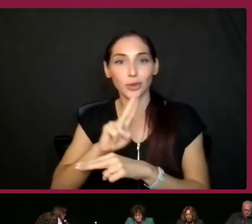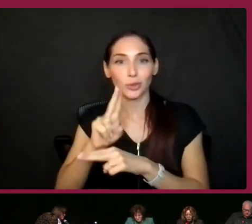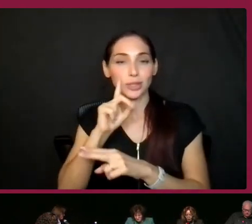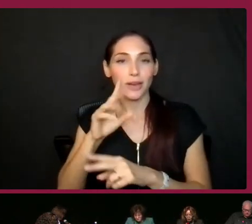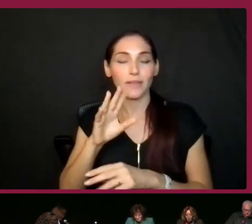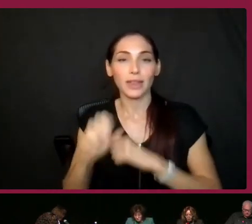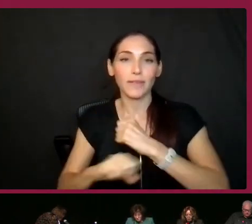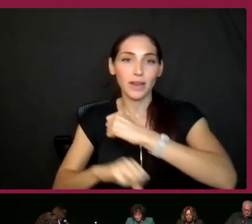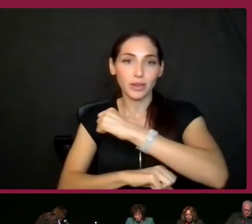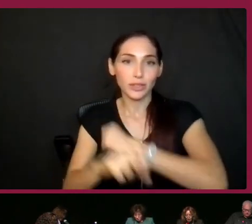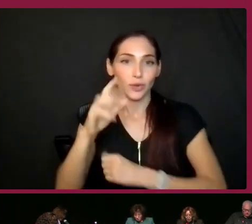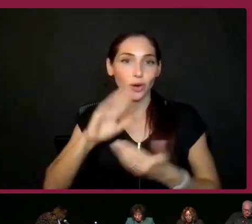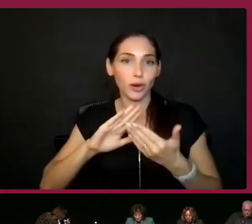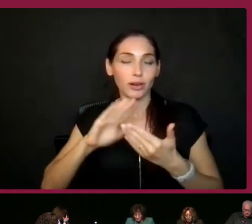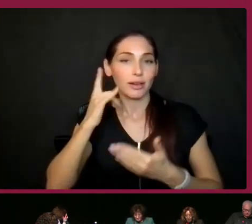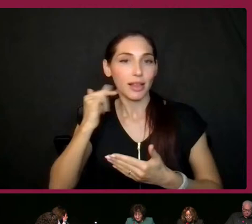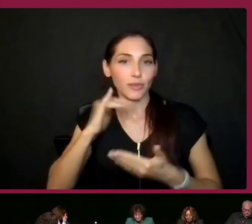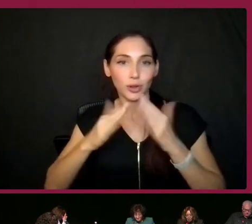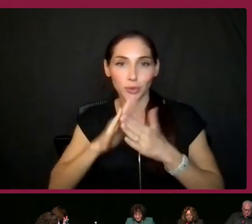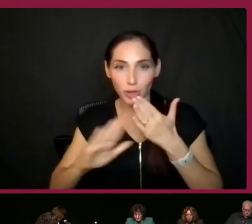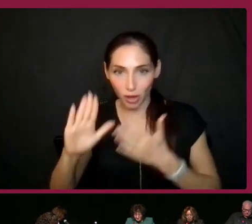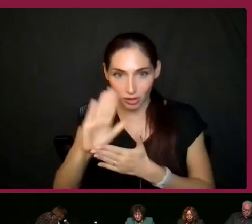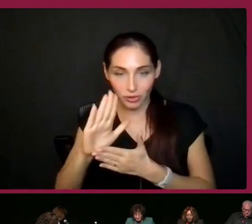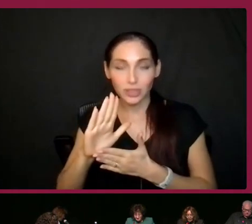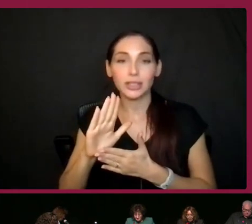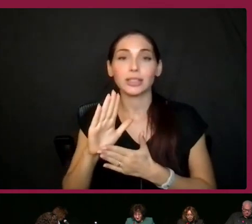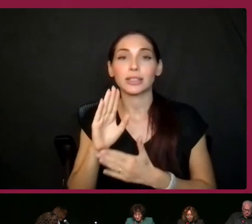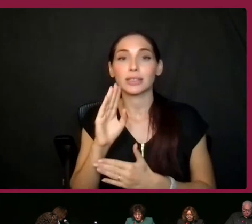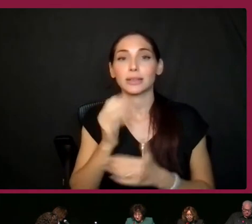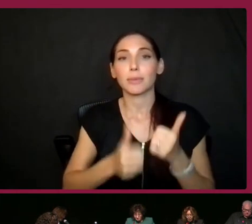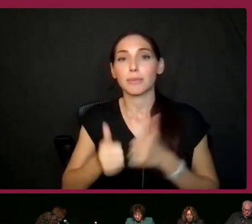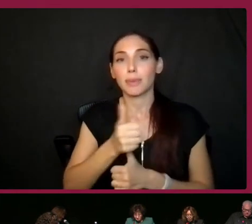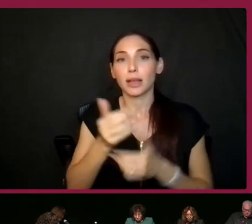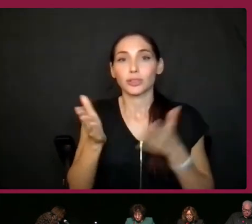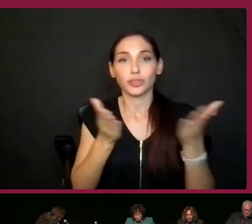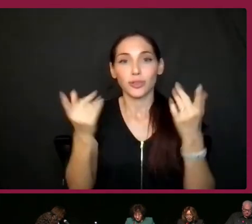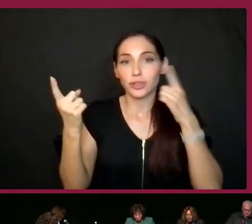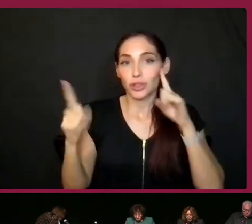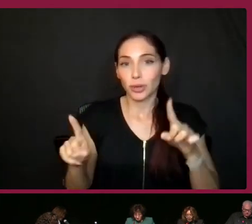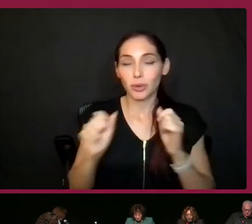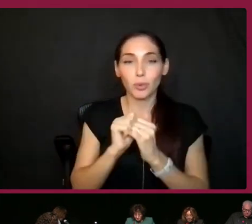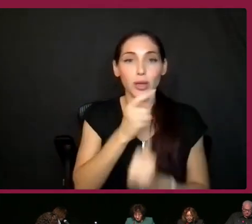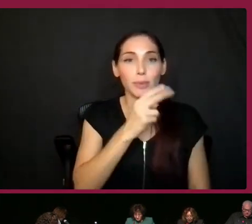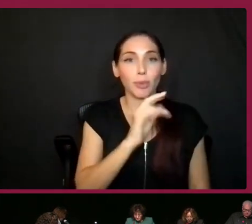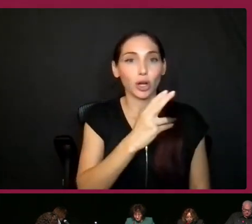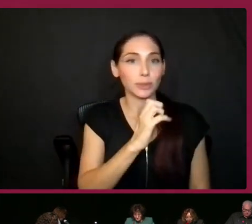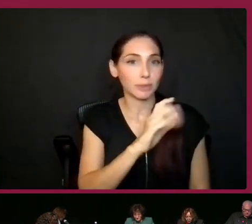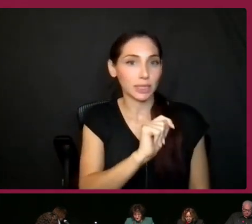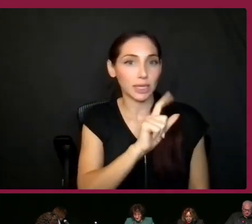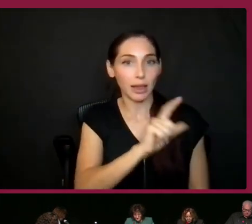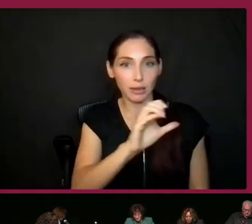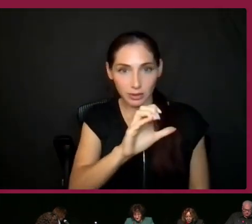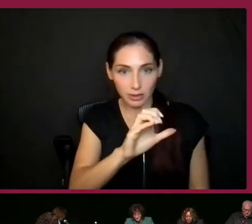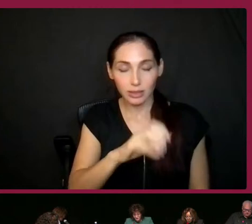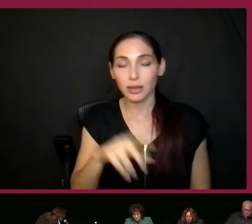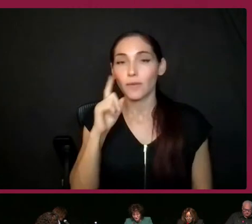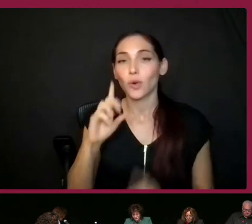California Community Colleges, master's service agreement with Parchment LLC for the district's purchase